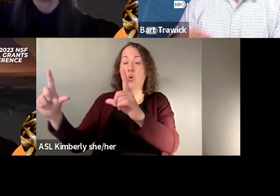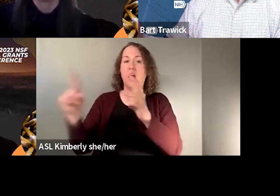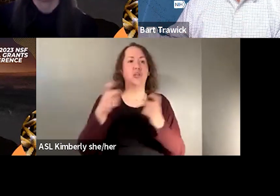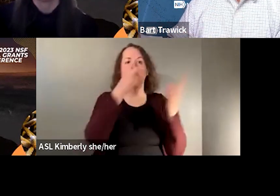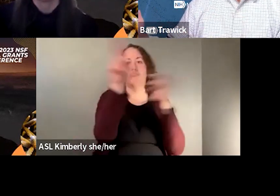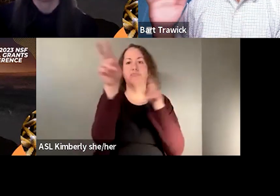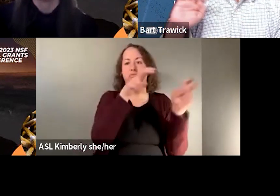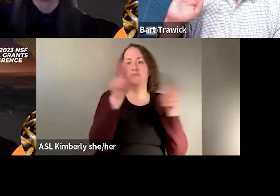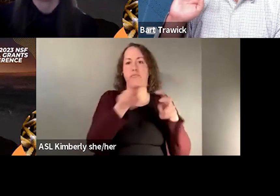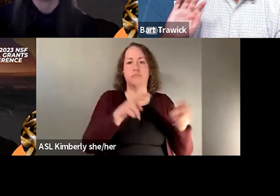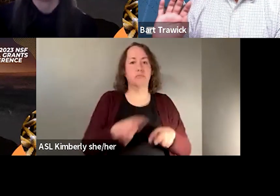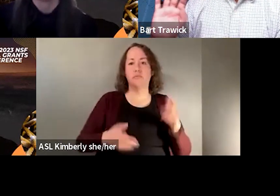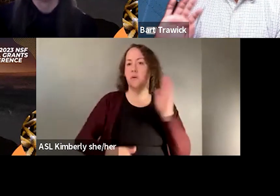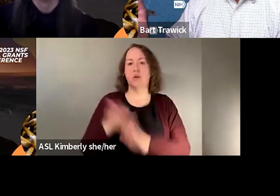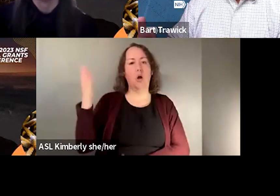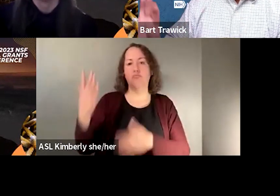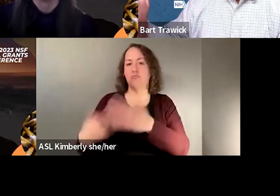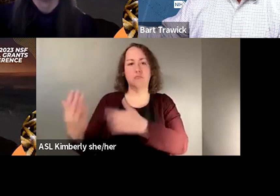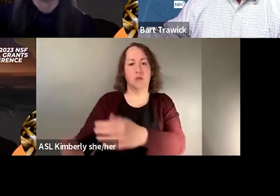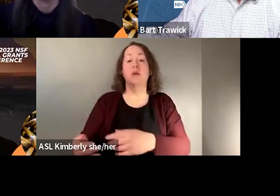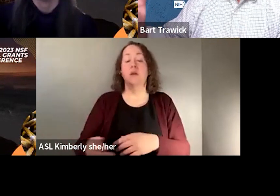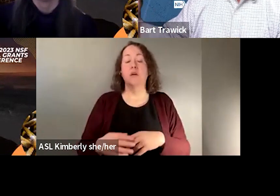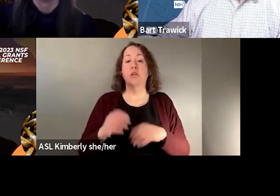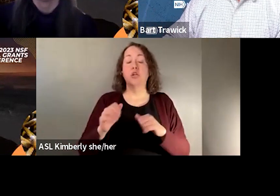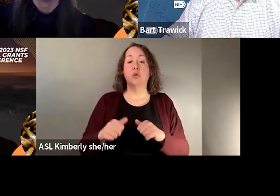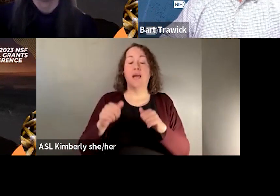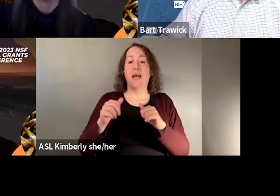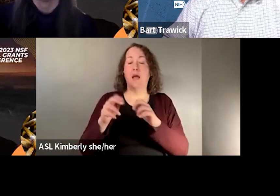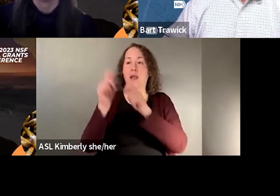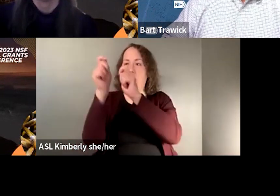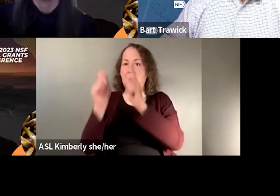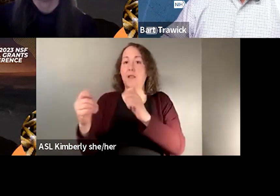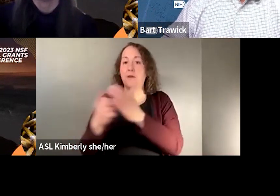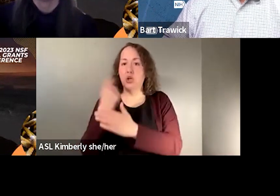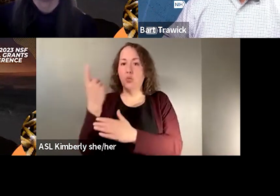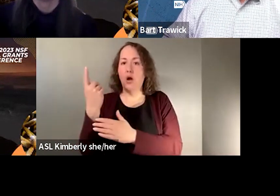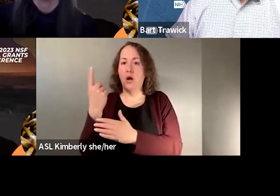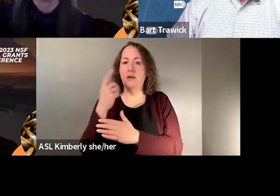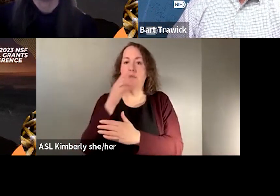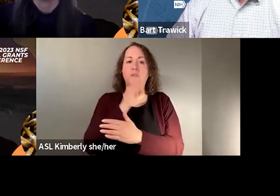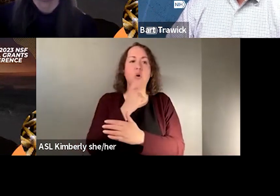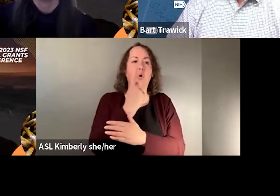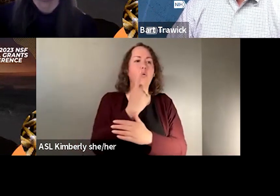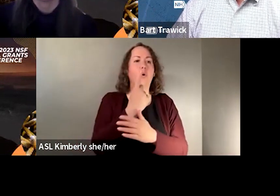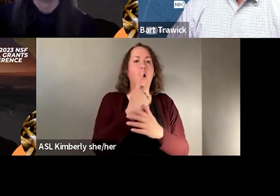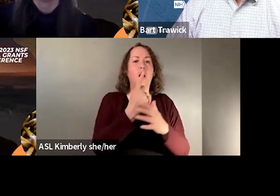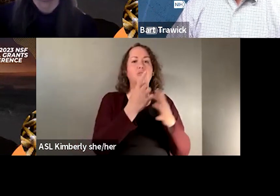You're off to the races. You can edit that new biosketch. Your old one remains static, remains the same.